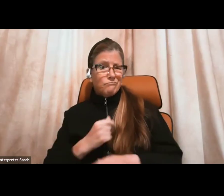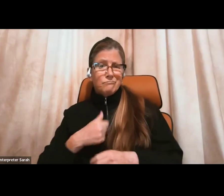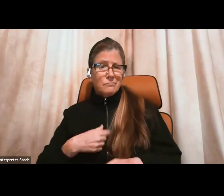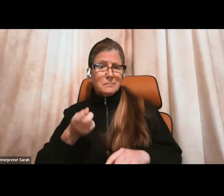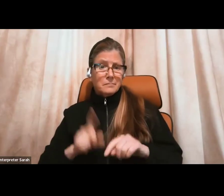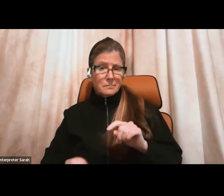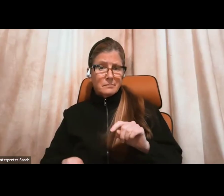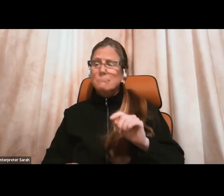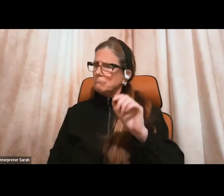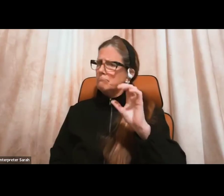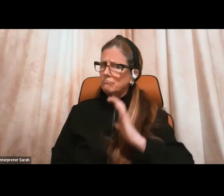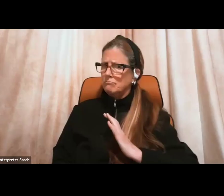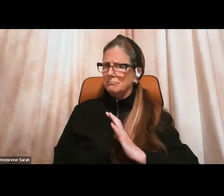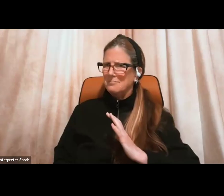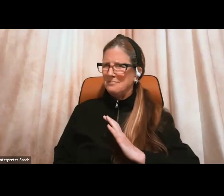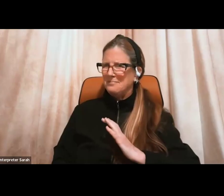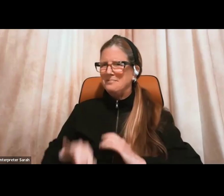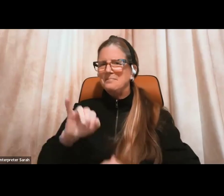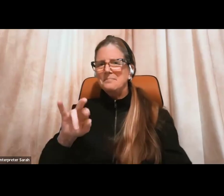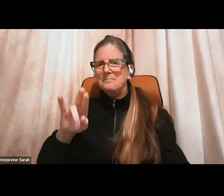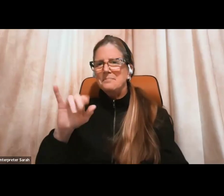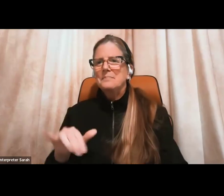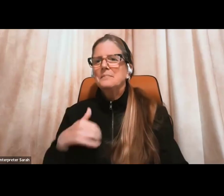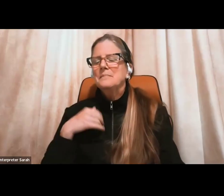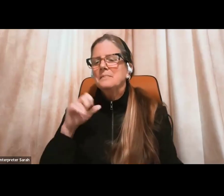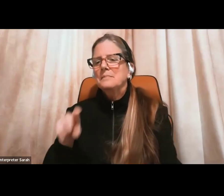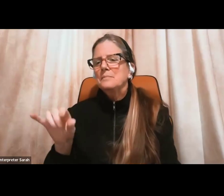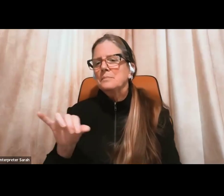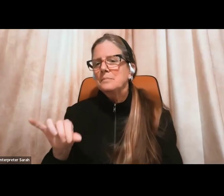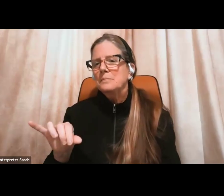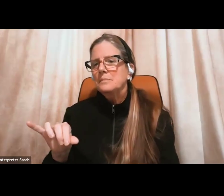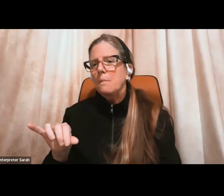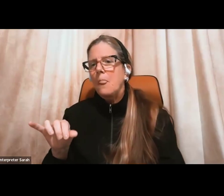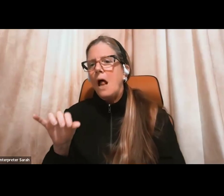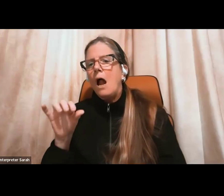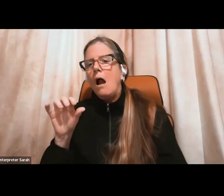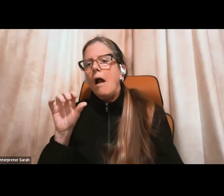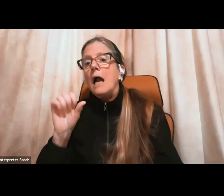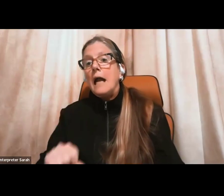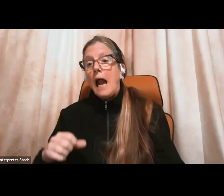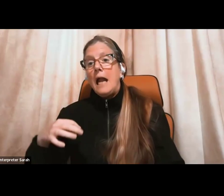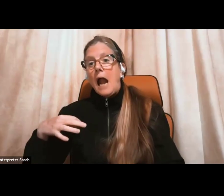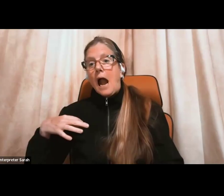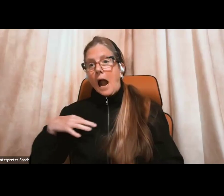That's alright. Jeremy has a question for you as well. Can applicants… applications come from joint